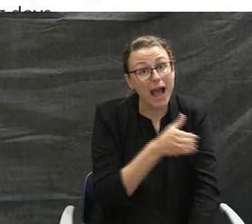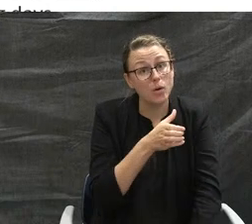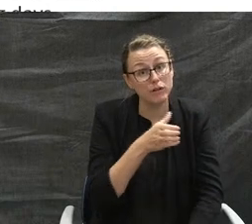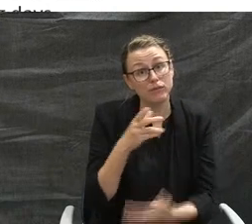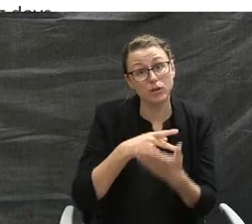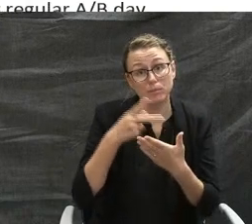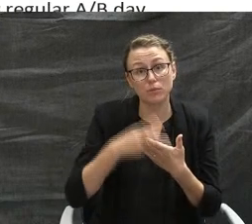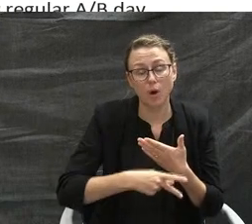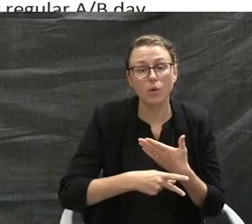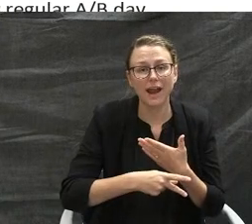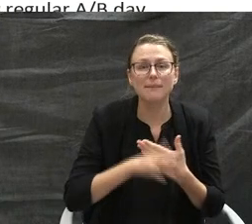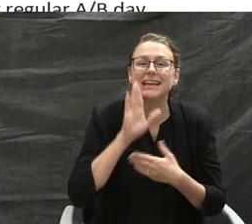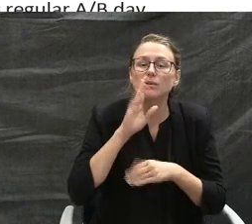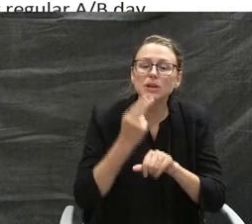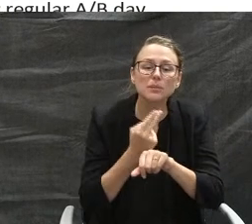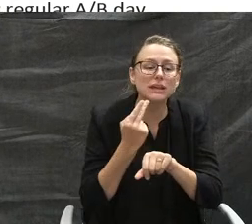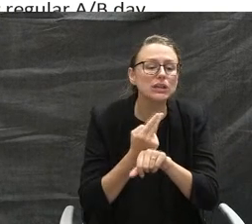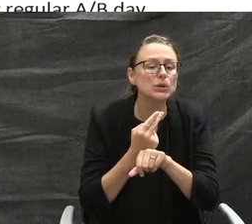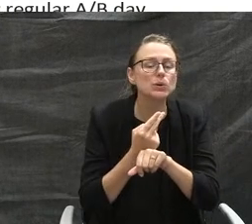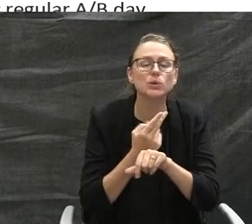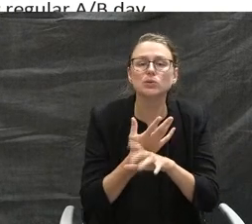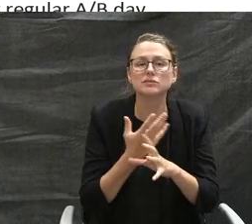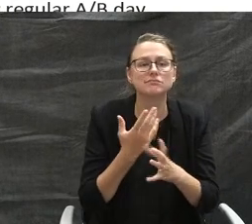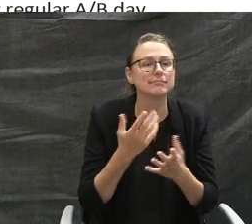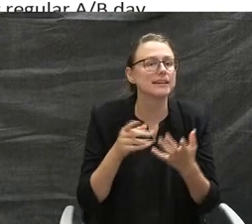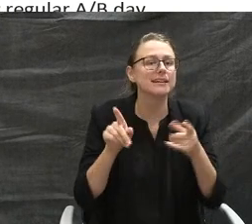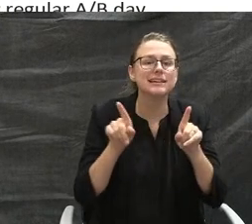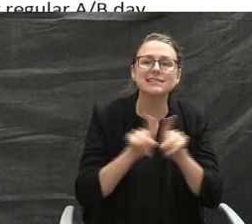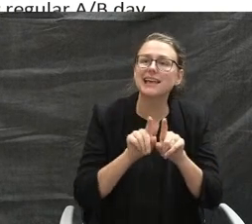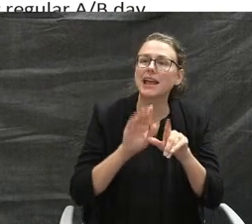And again it will be used by all of the students who have opted